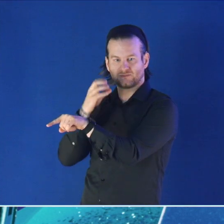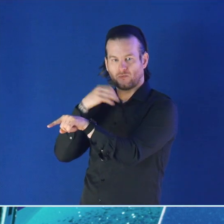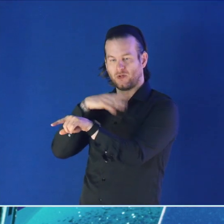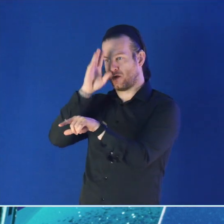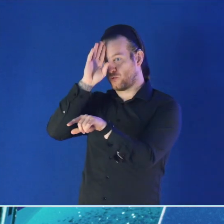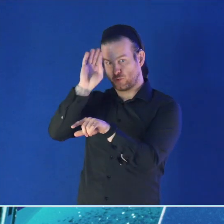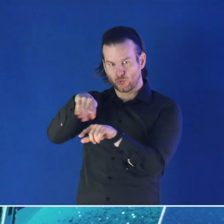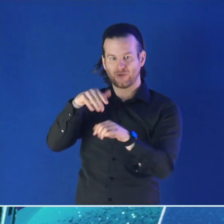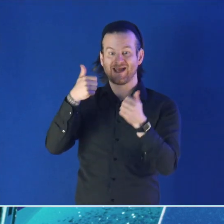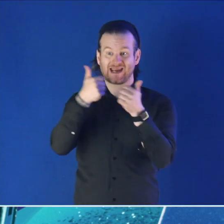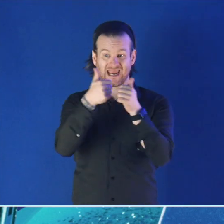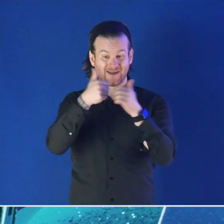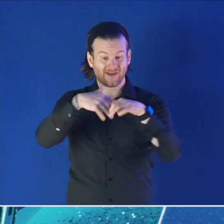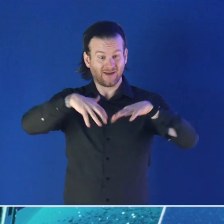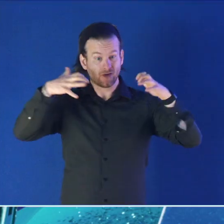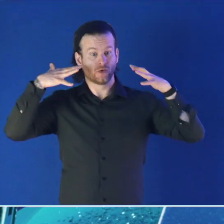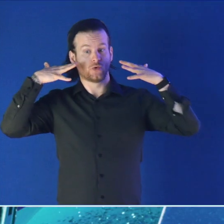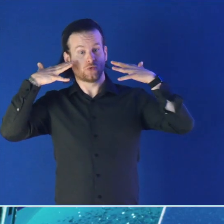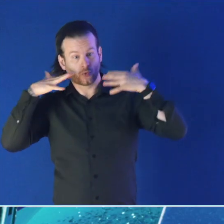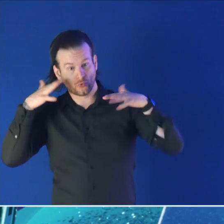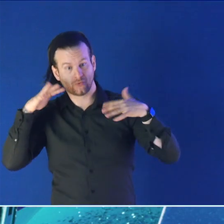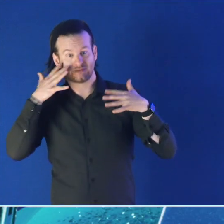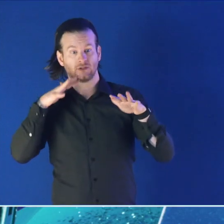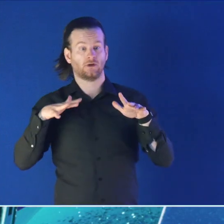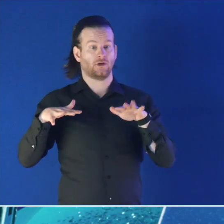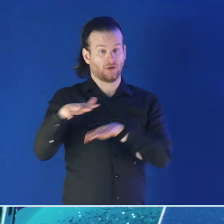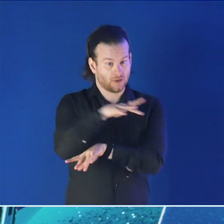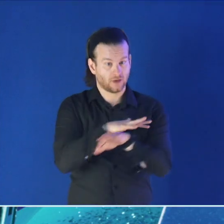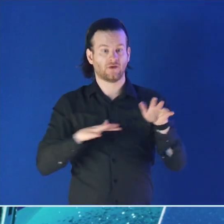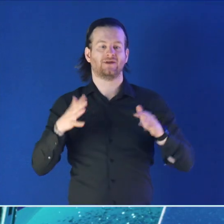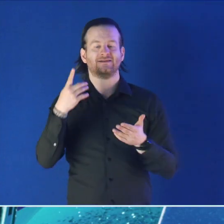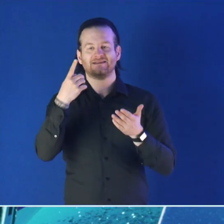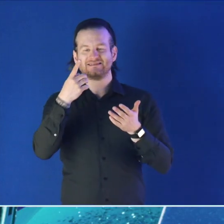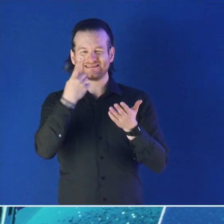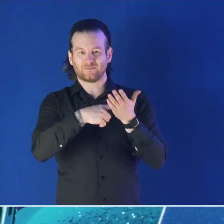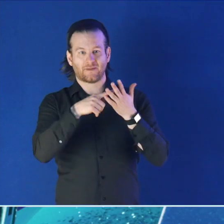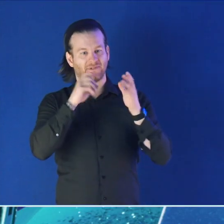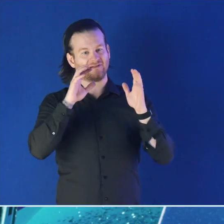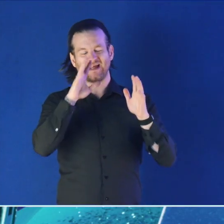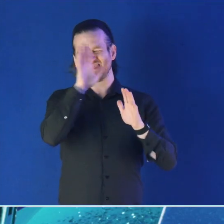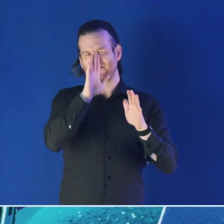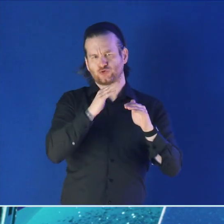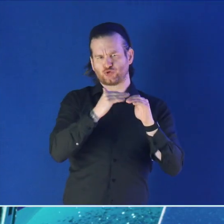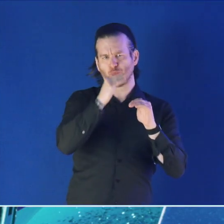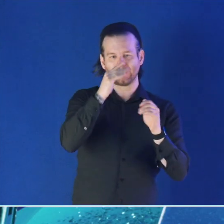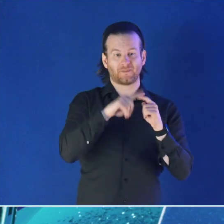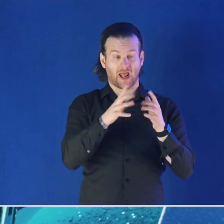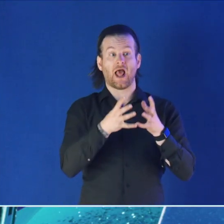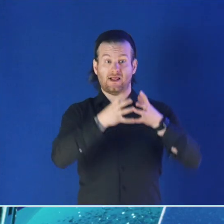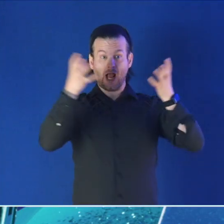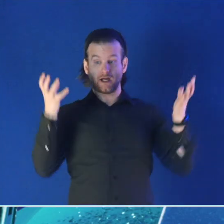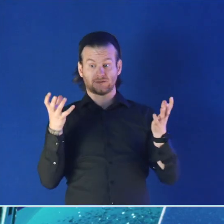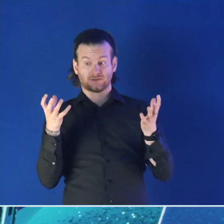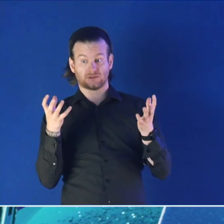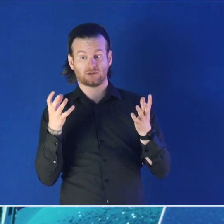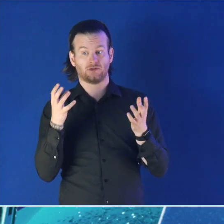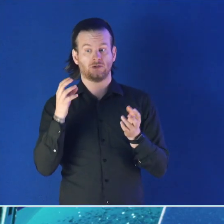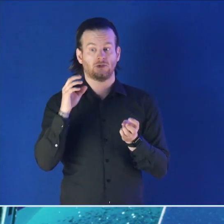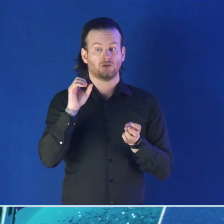Sometimes it's too -- well, it's never too much for me. never too much for me. But I want all fans to have a place and to be comfortable.